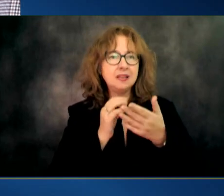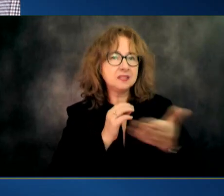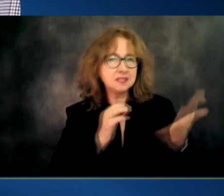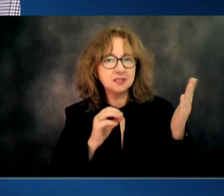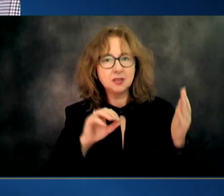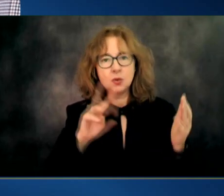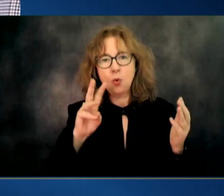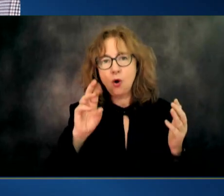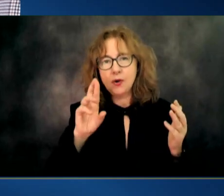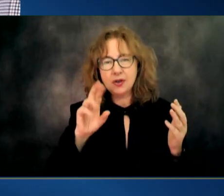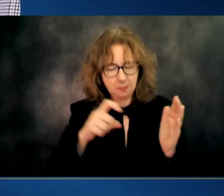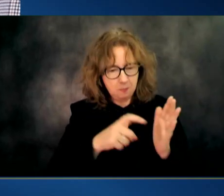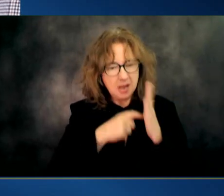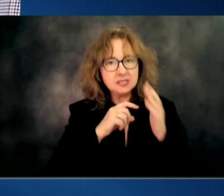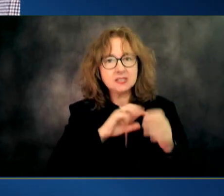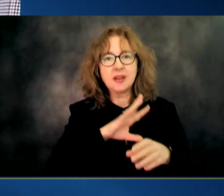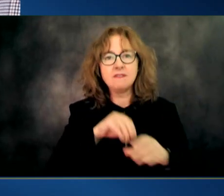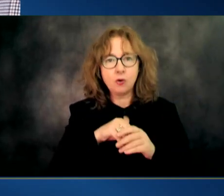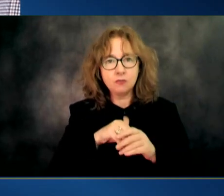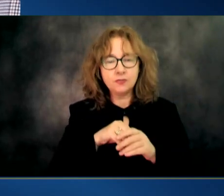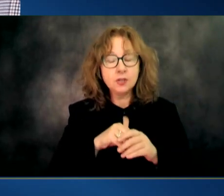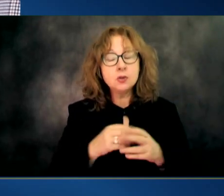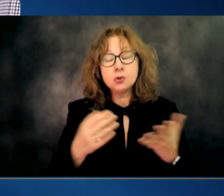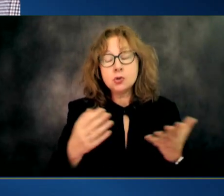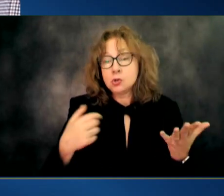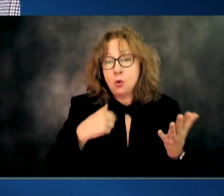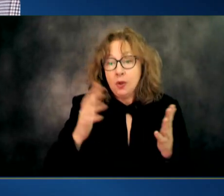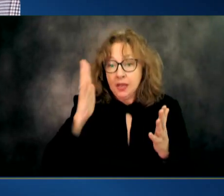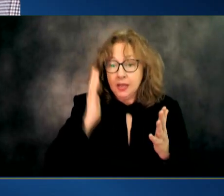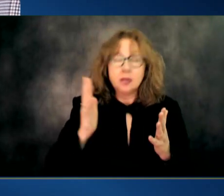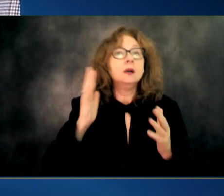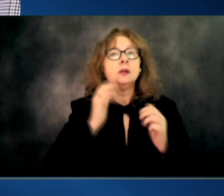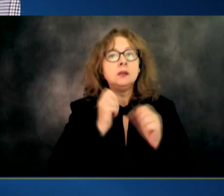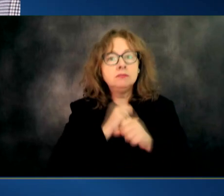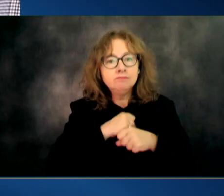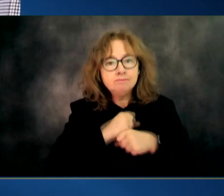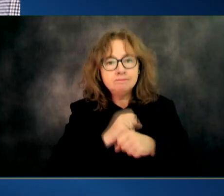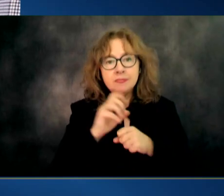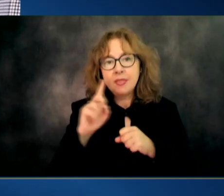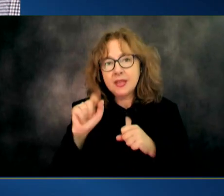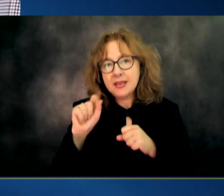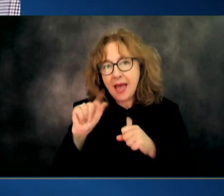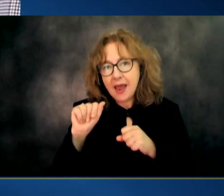when we went about creating our -- both the data system as well as the dashboard,